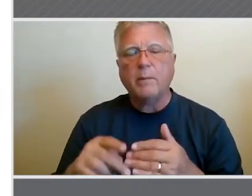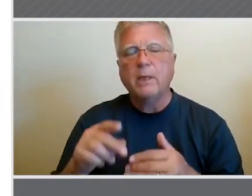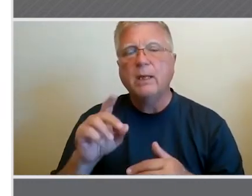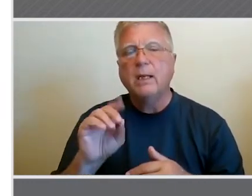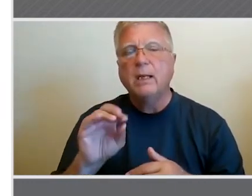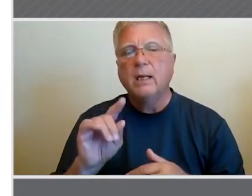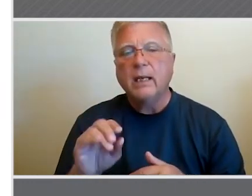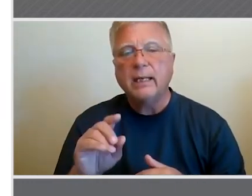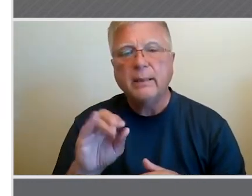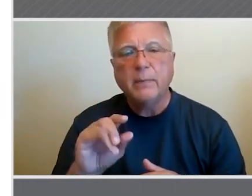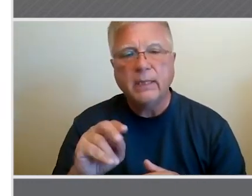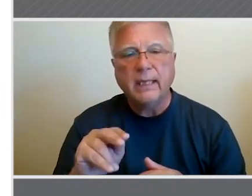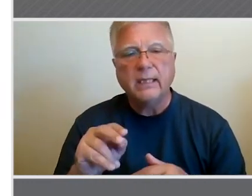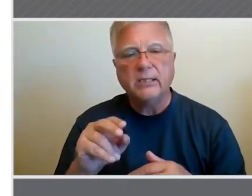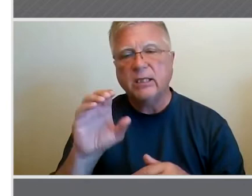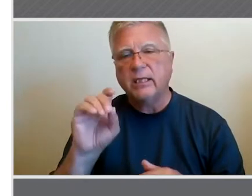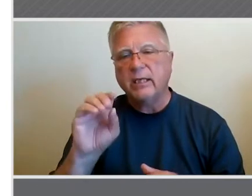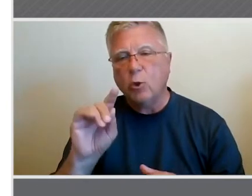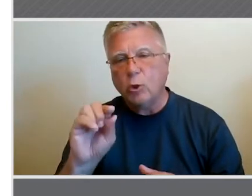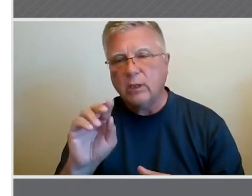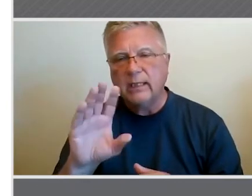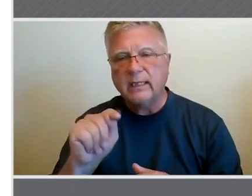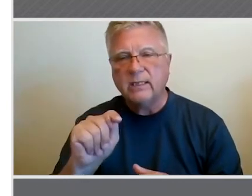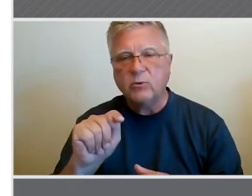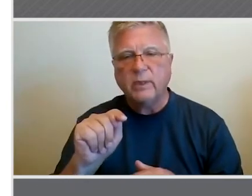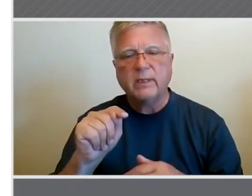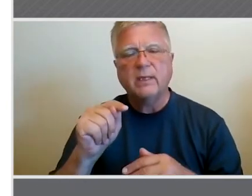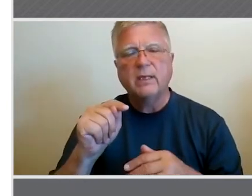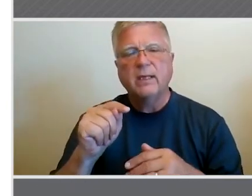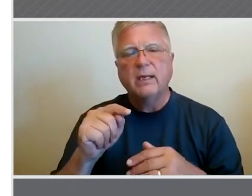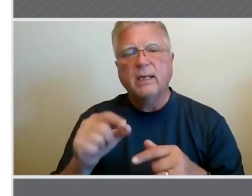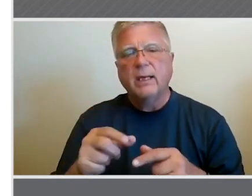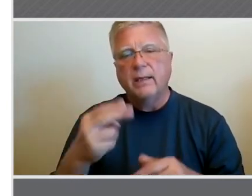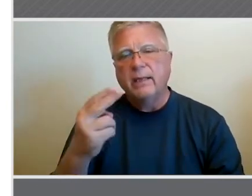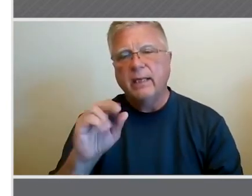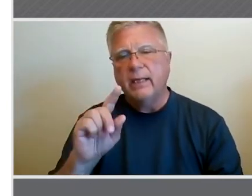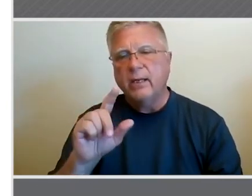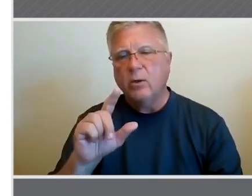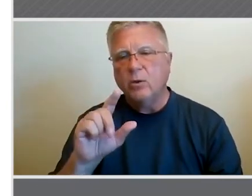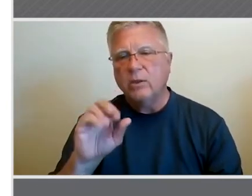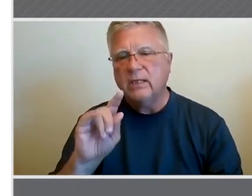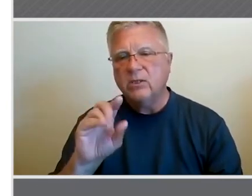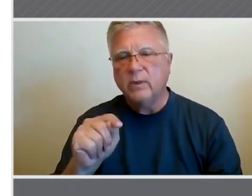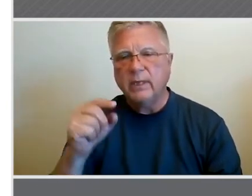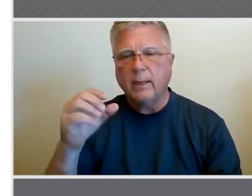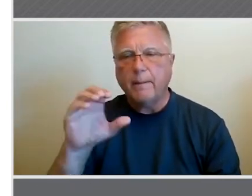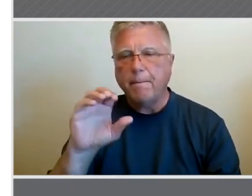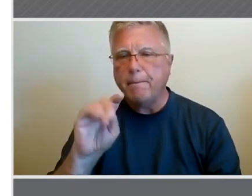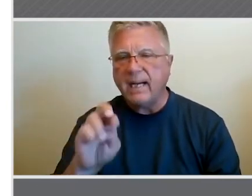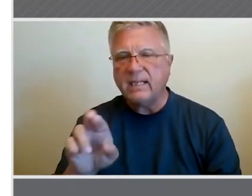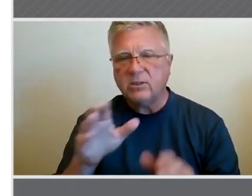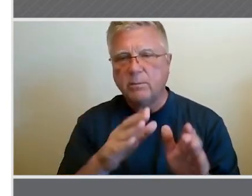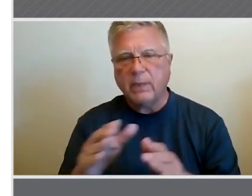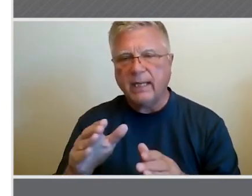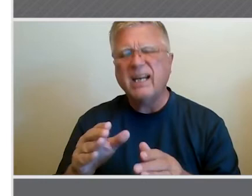The Oakland plan work to update the greater Hill district master plan to the way that we change regulations.